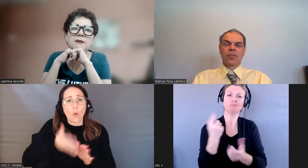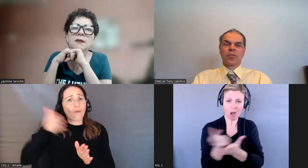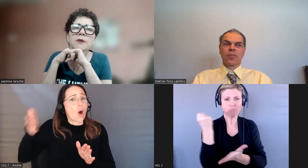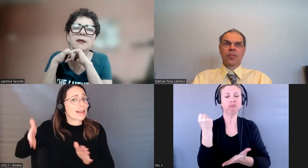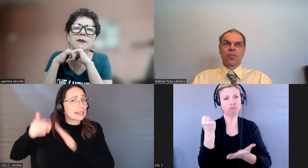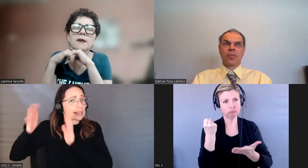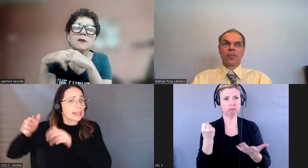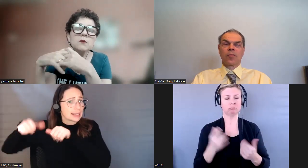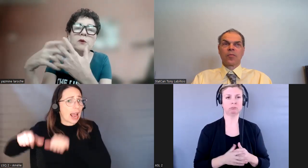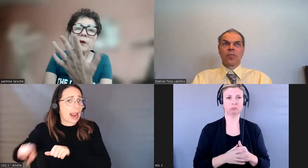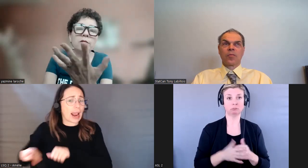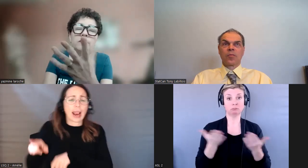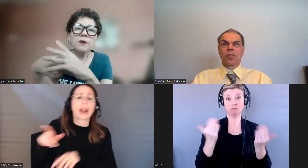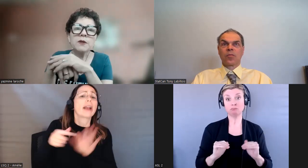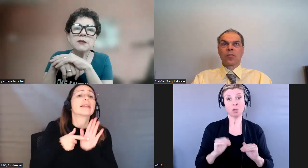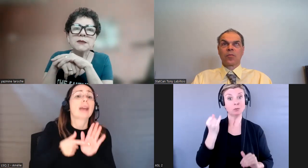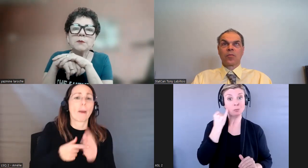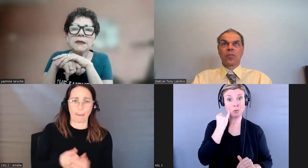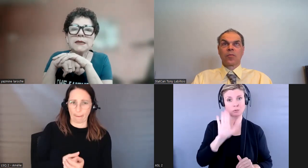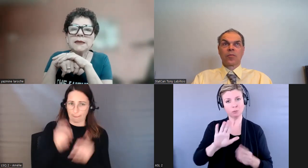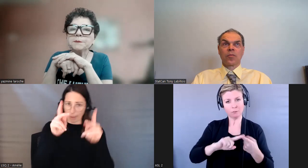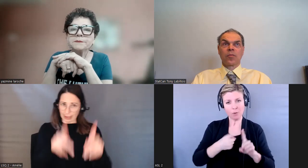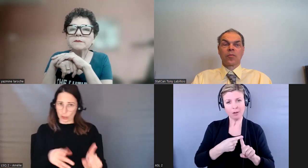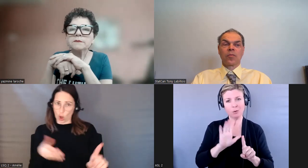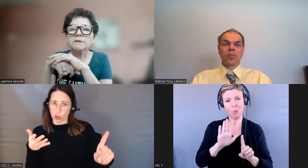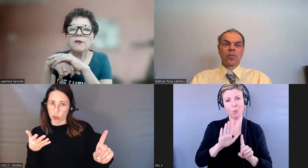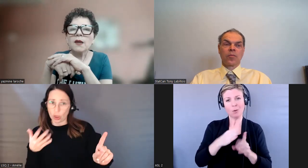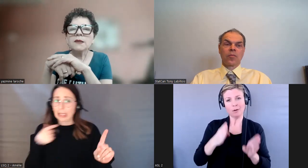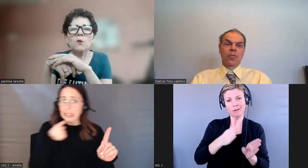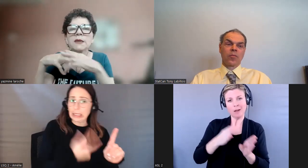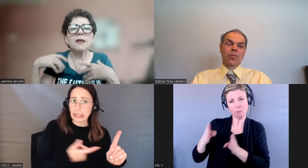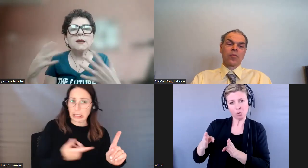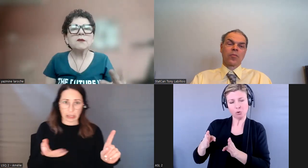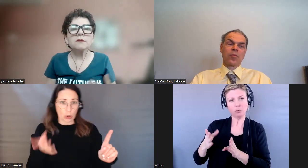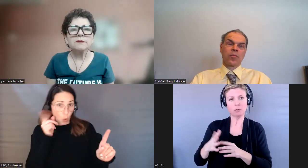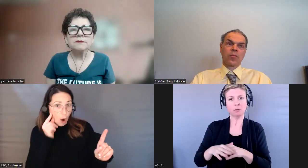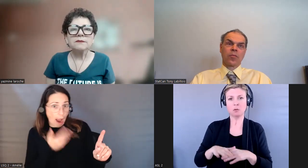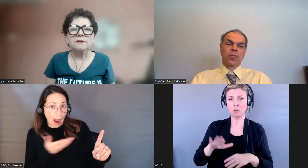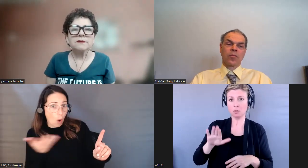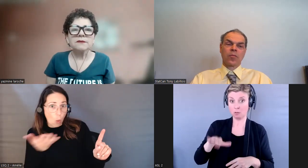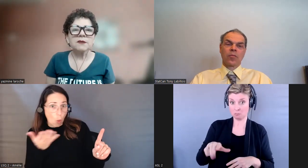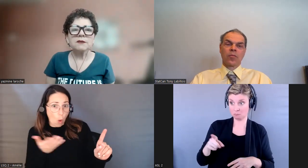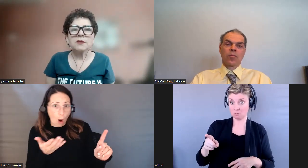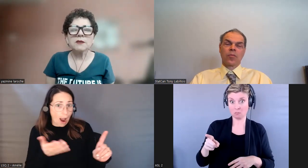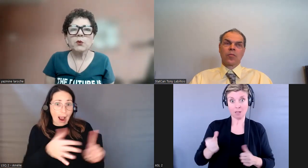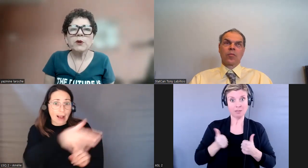to somebody that you were aware of living with a disability it what can I do to support